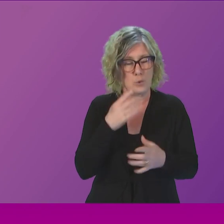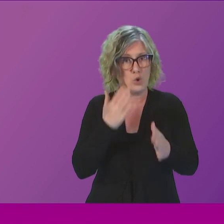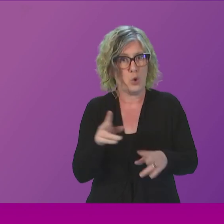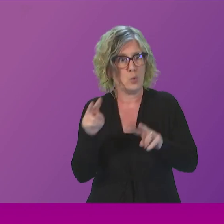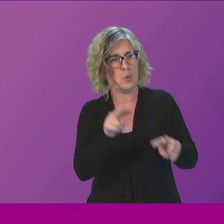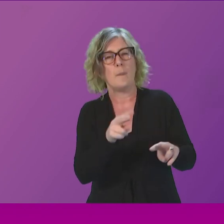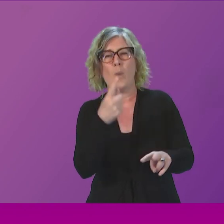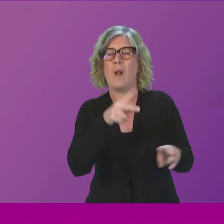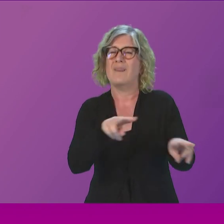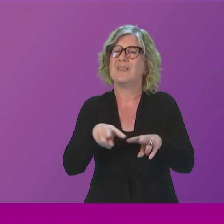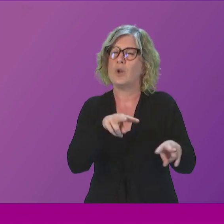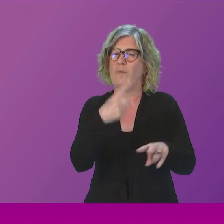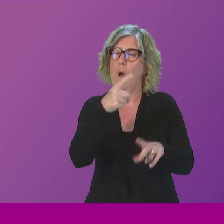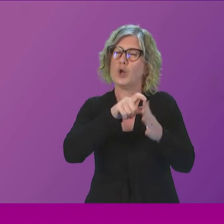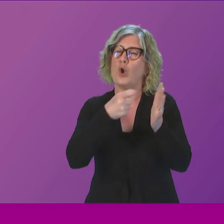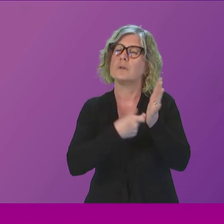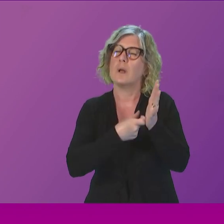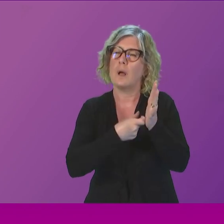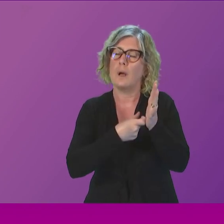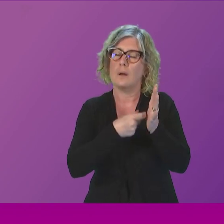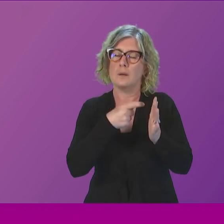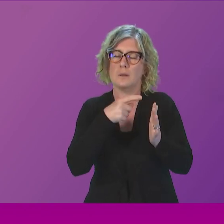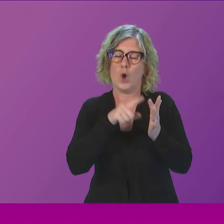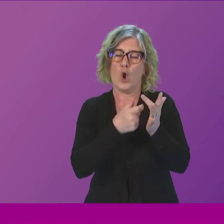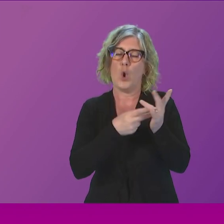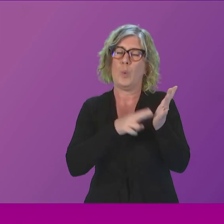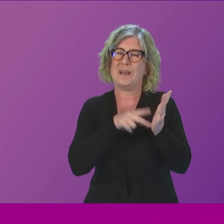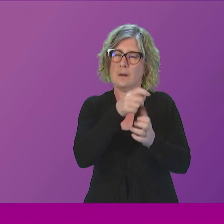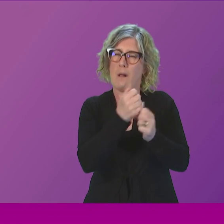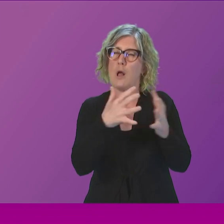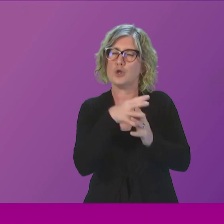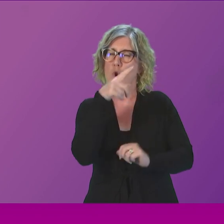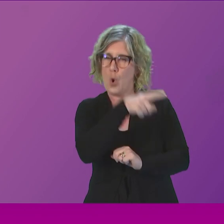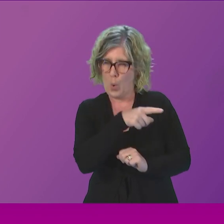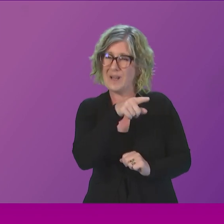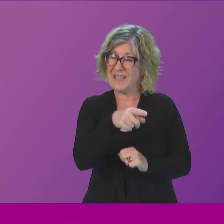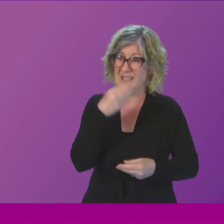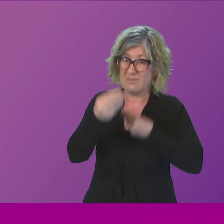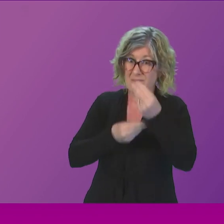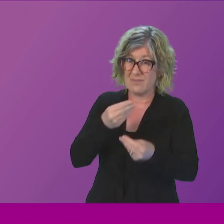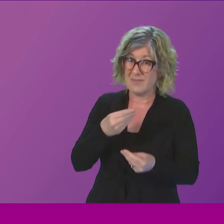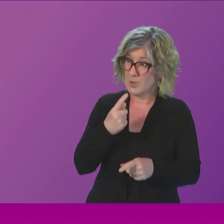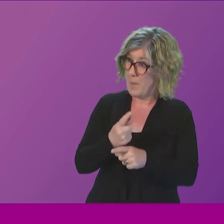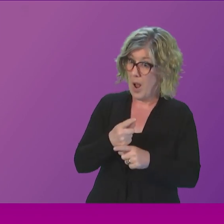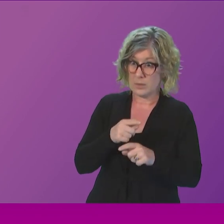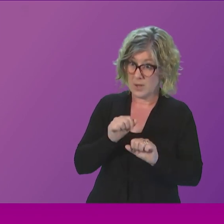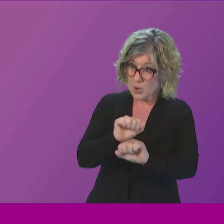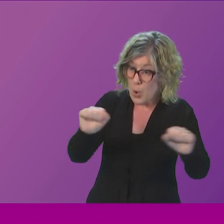doctors at the Glasgow facility, in which he talked about our own mothers, sisters and